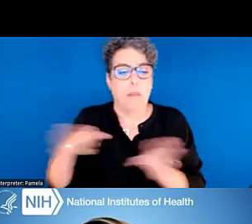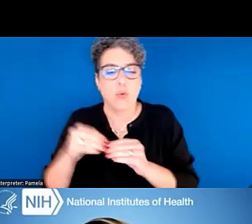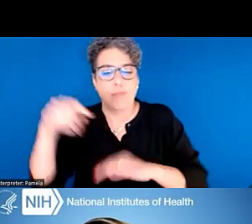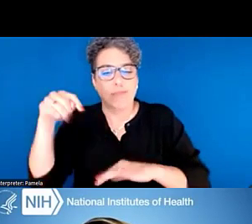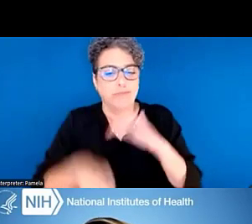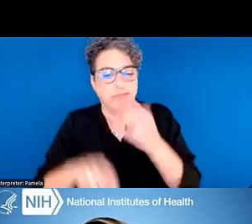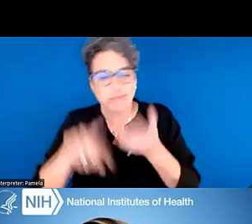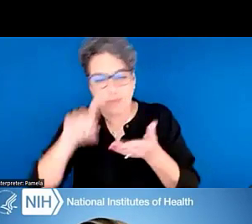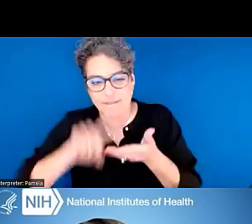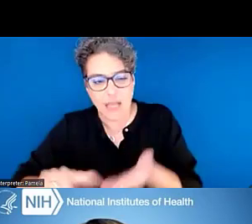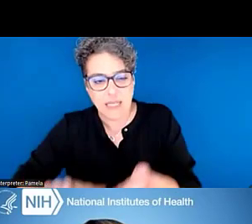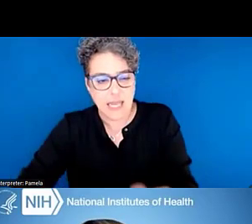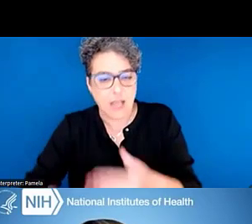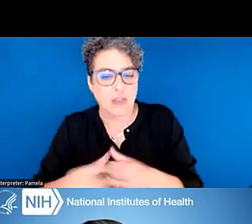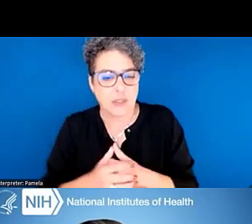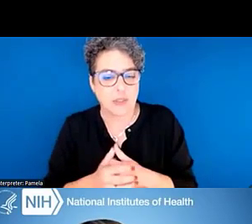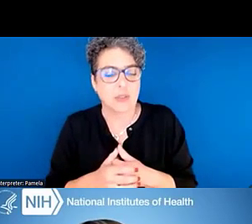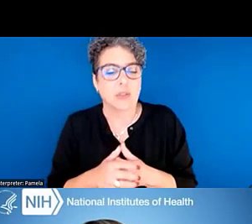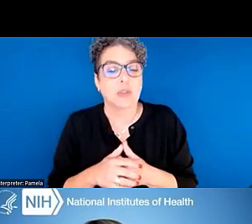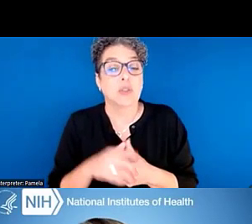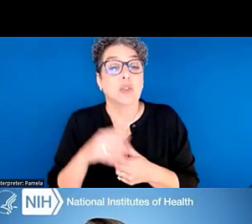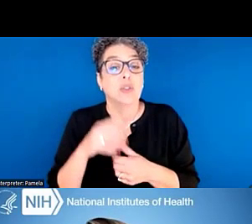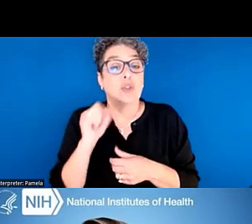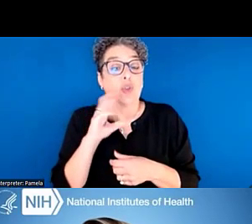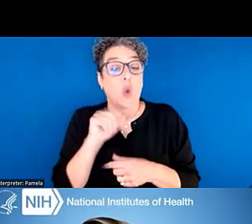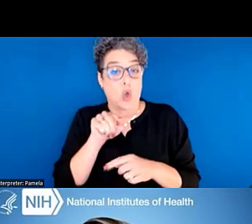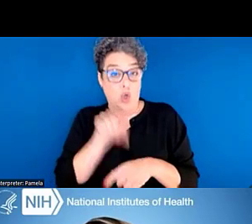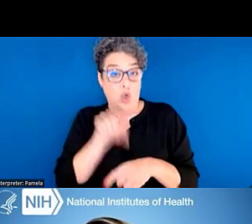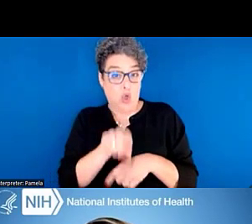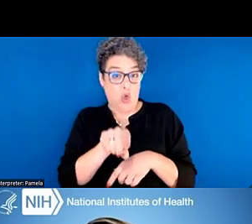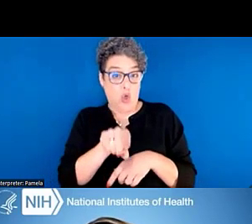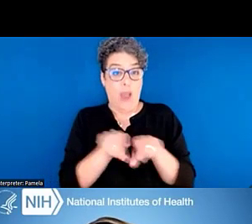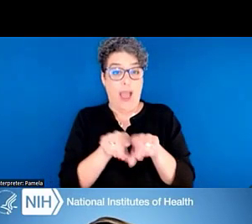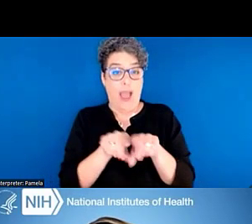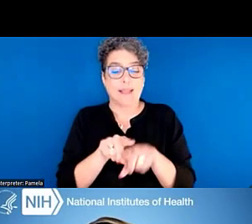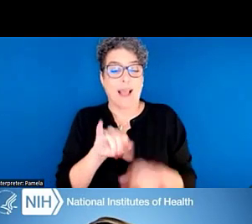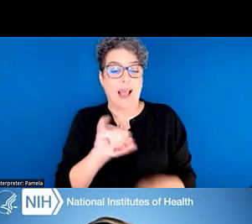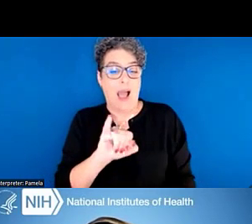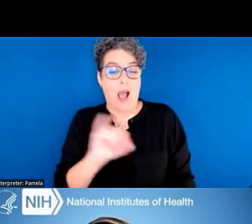What questions should you ask as the Institutional Official?